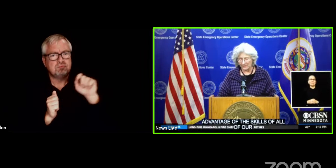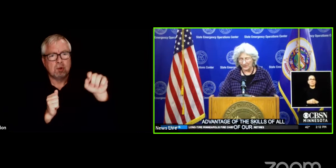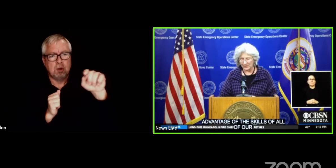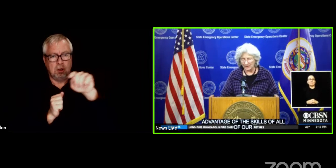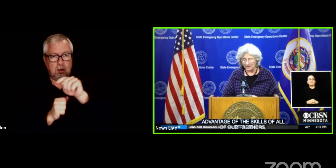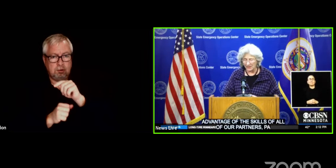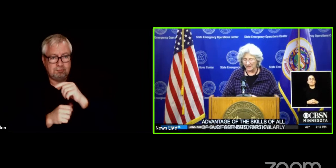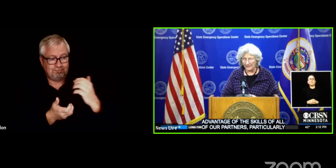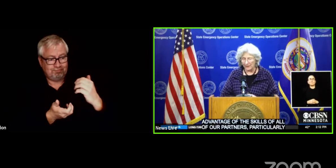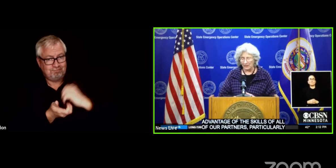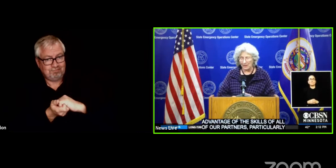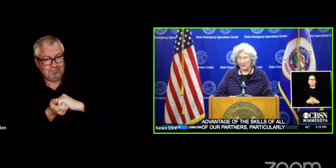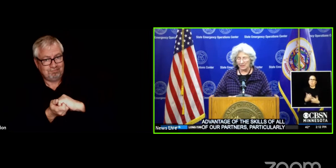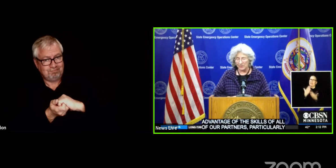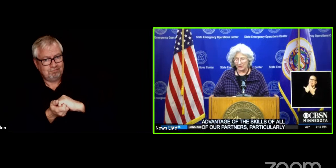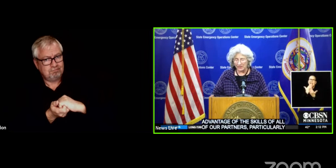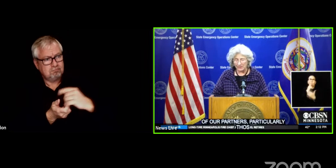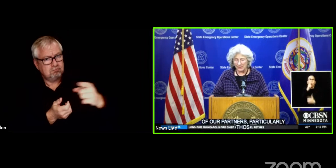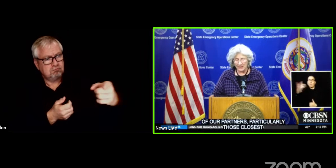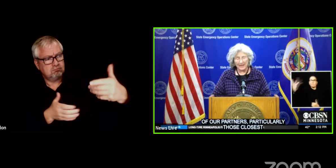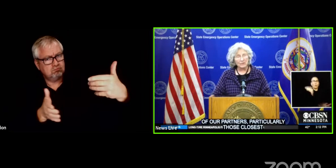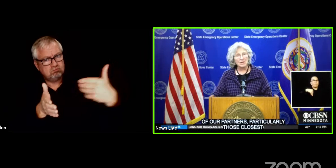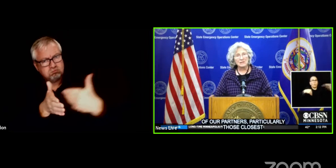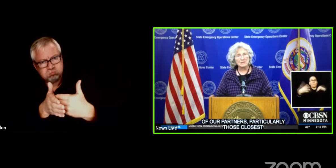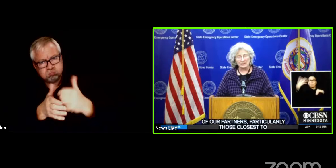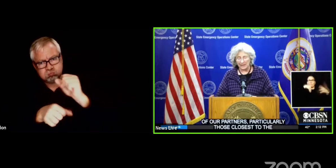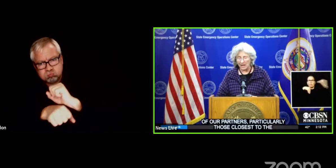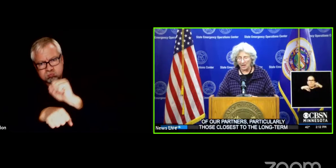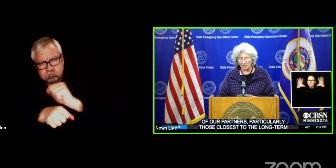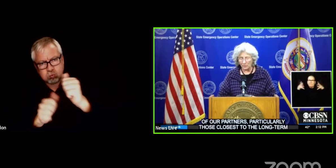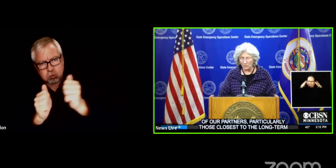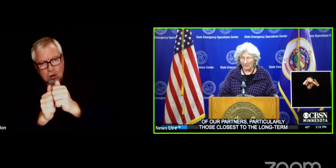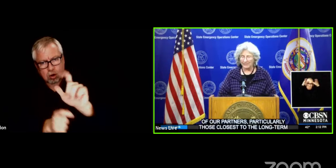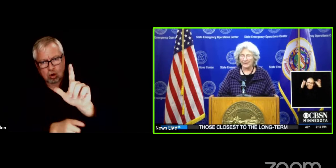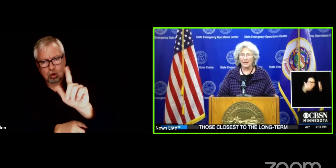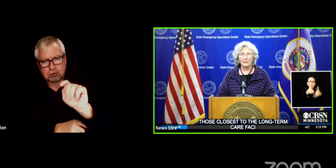FACILITIES IN THEIR COMMUNITIES. AND ACROSS THE STATE, OUR LOCAL PUBLIC HEALTH